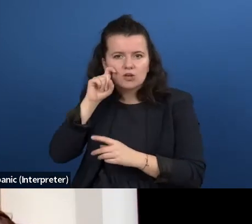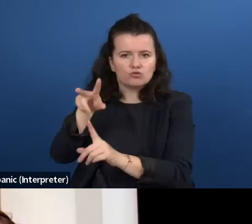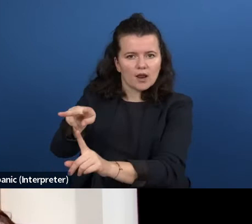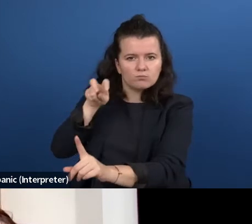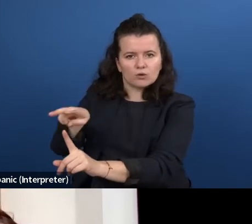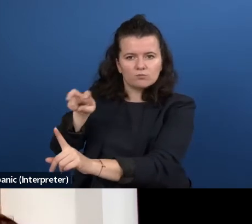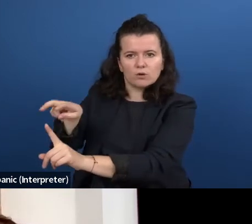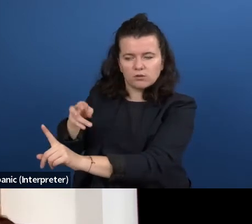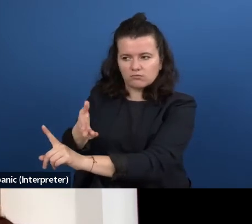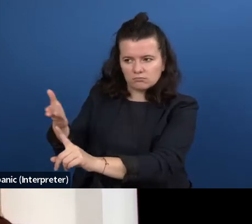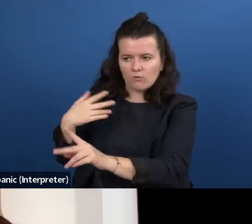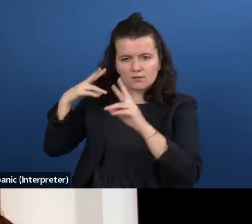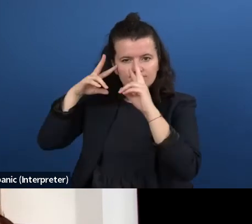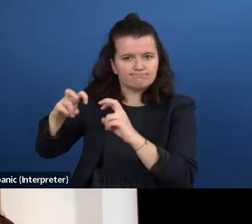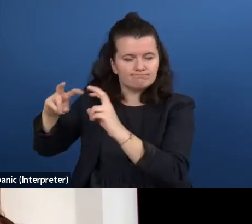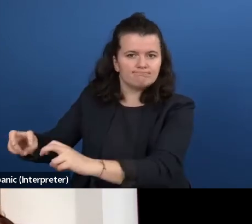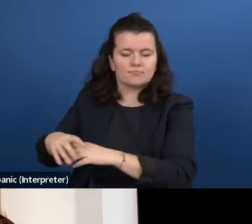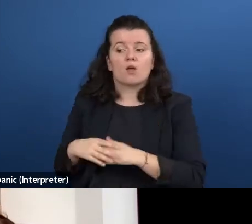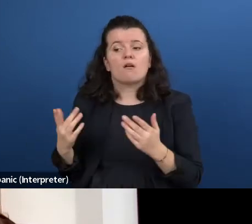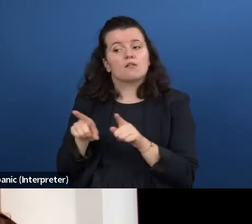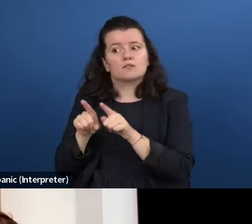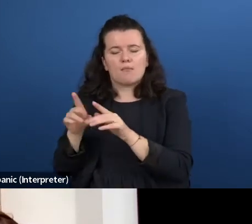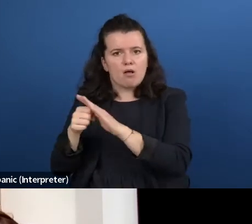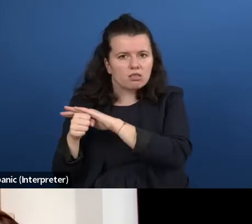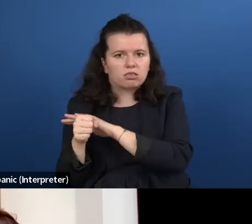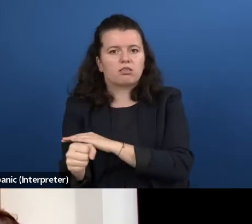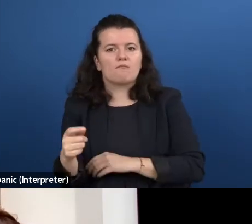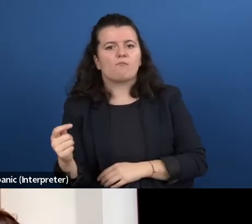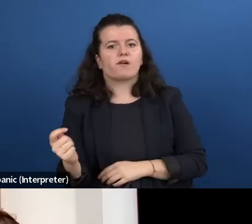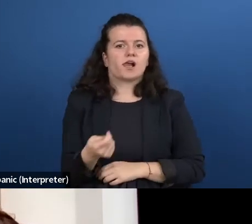And the impact on their social life, and on their mental and physical health